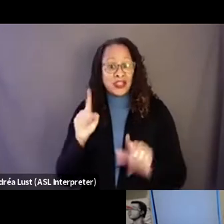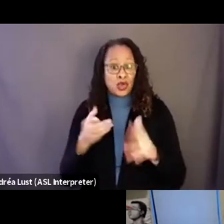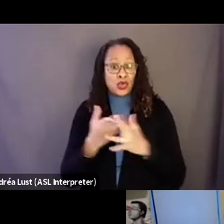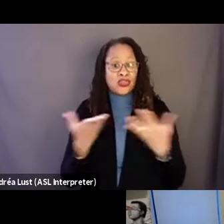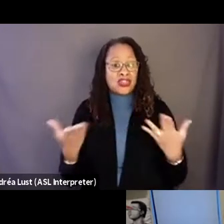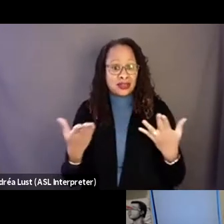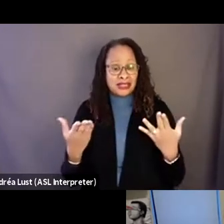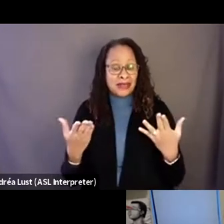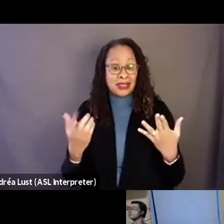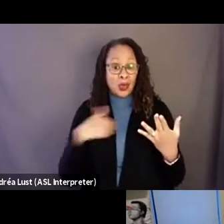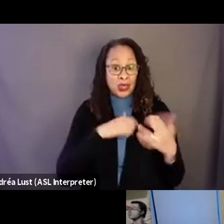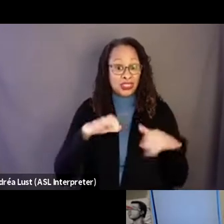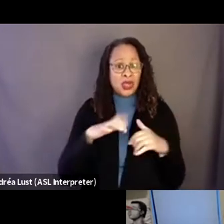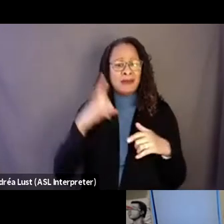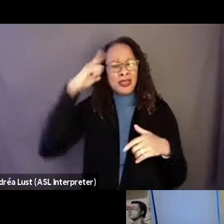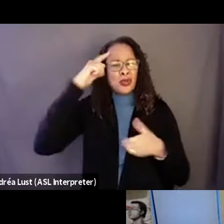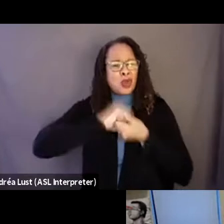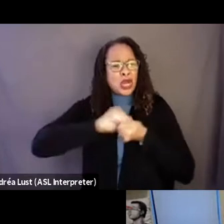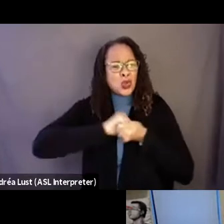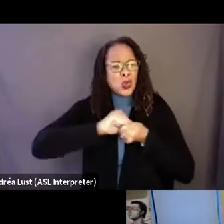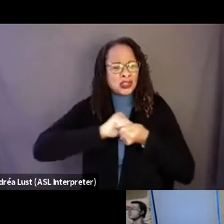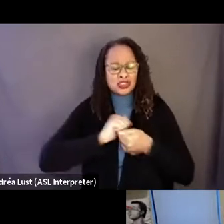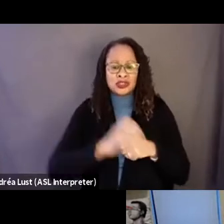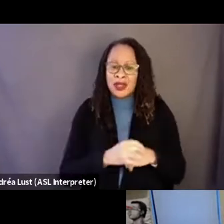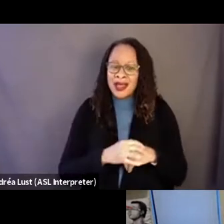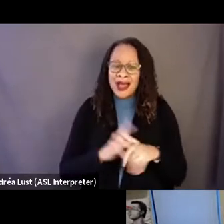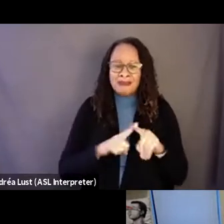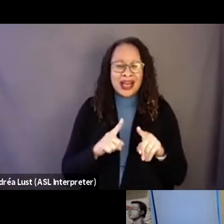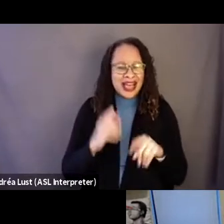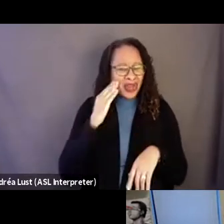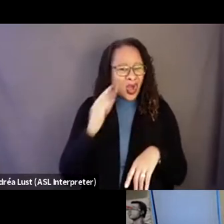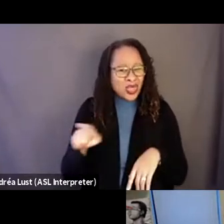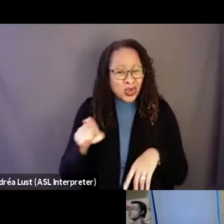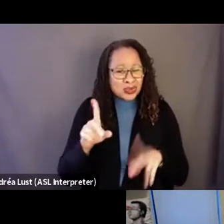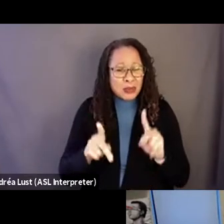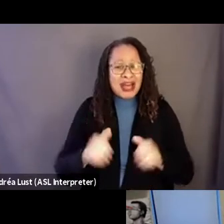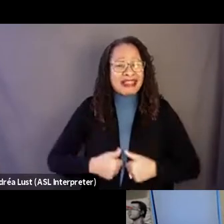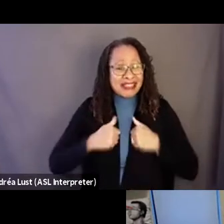I know a lot of those people, they are living the same exact thing that we're living. But their minds,